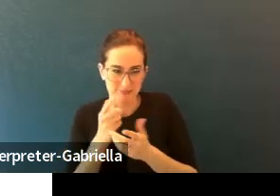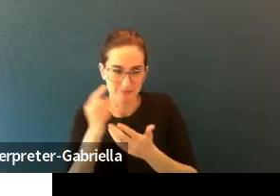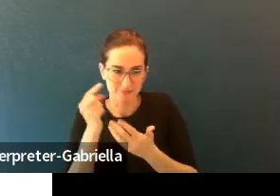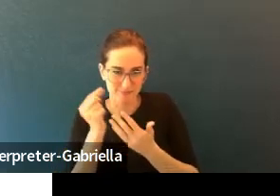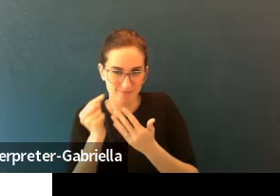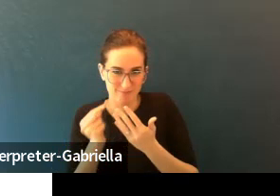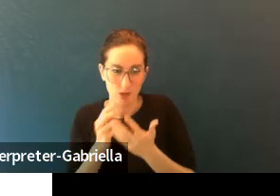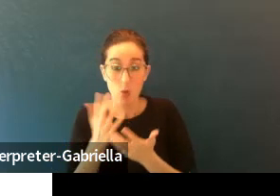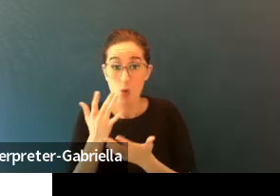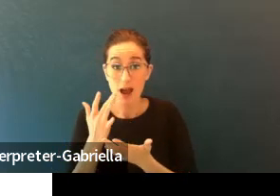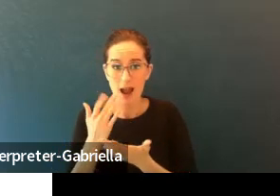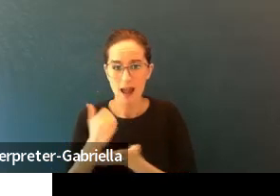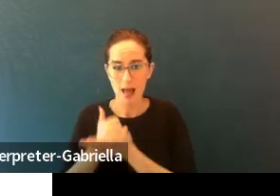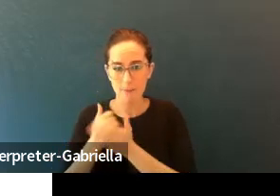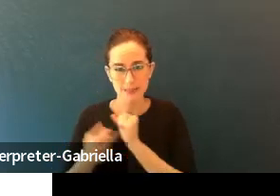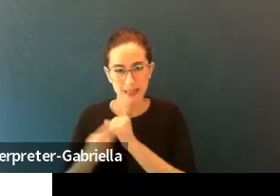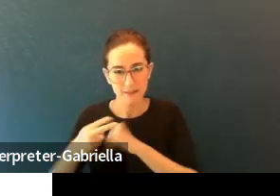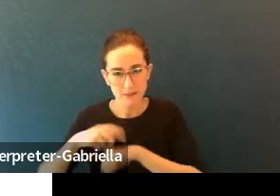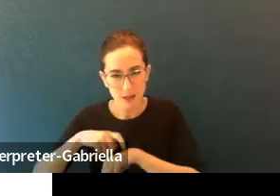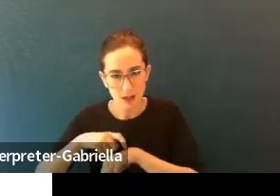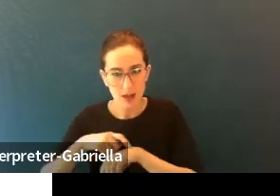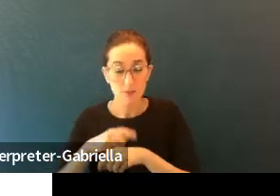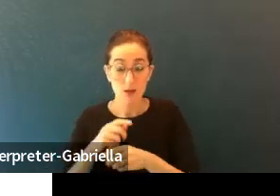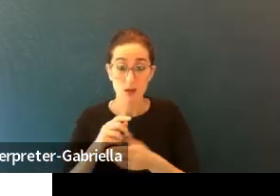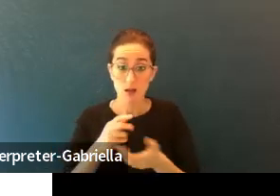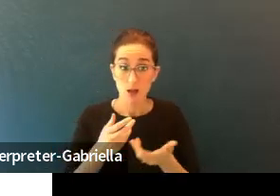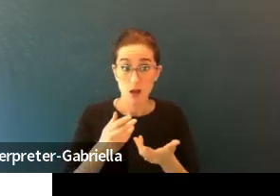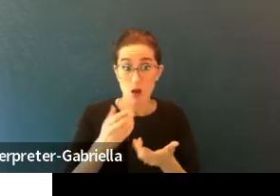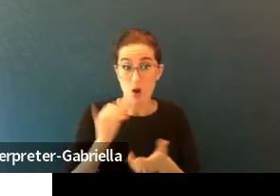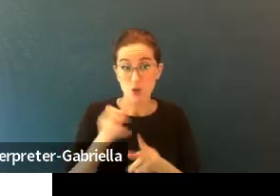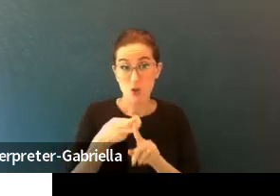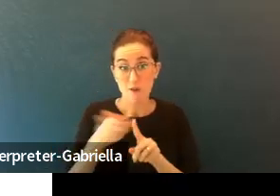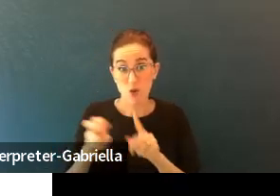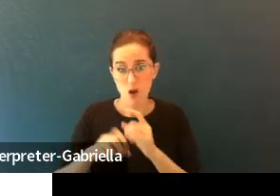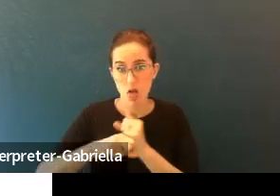saves you time, too, because we can probably get it to you faster. So there's no communicating back a little less communicating back